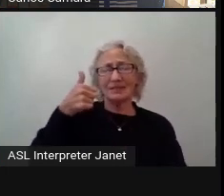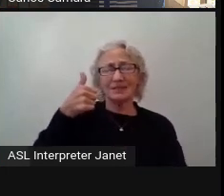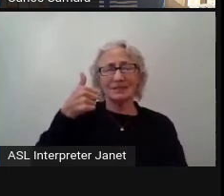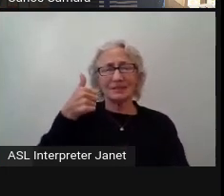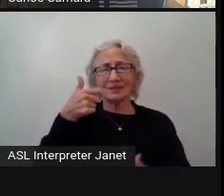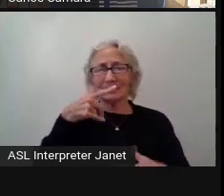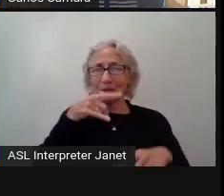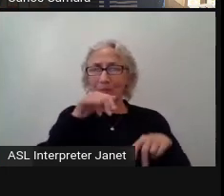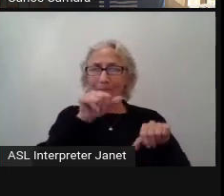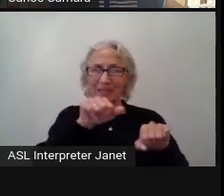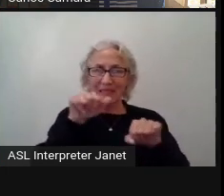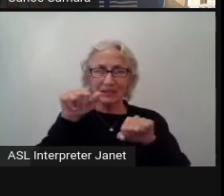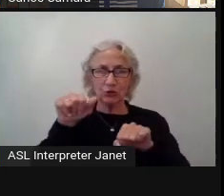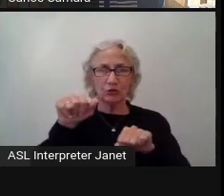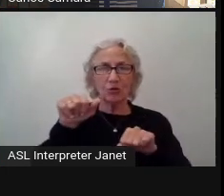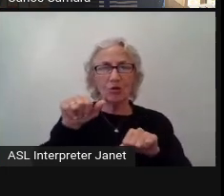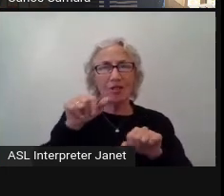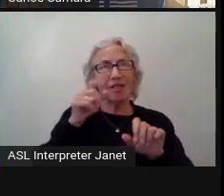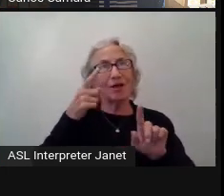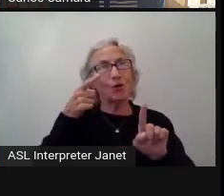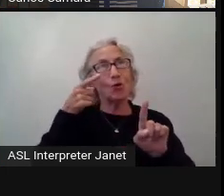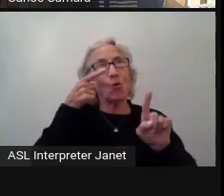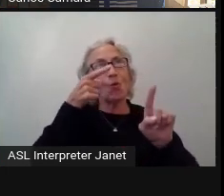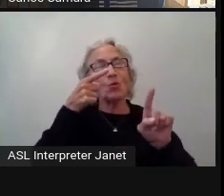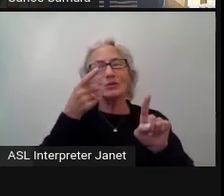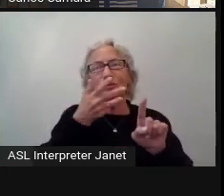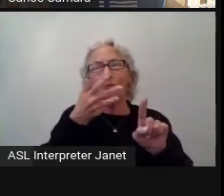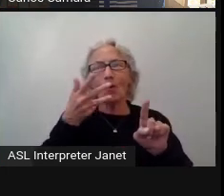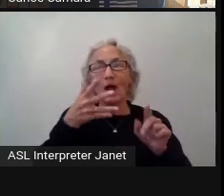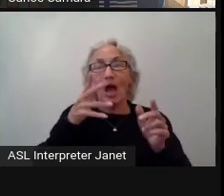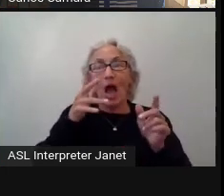one of our biggest goal is to audit any new addition we do